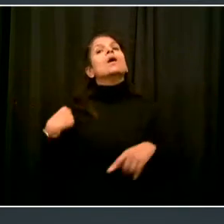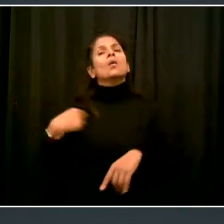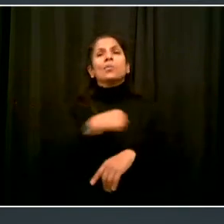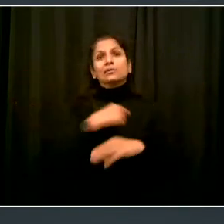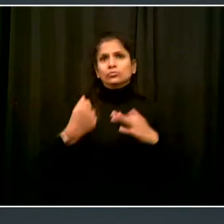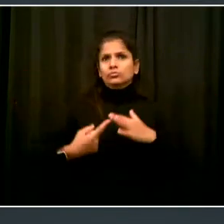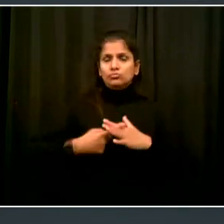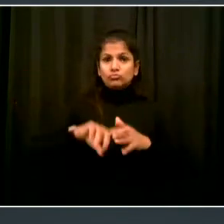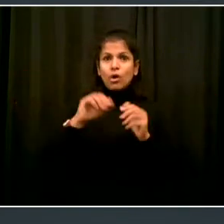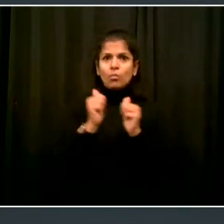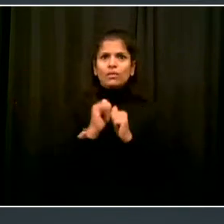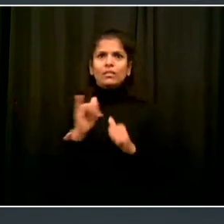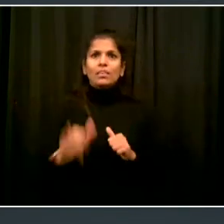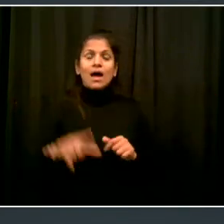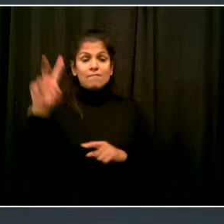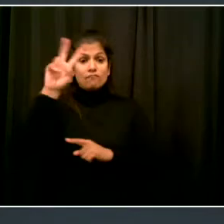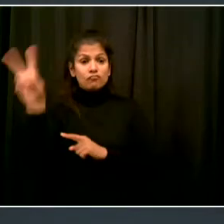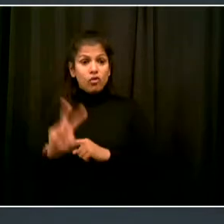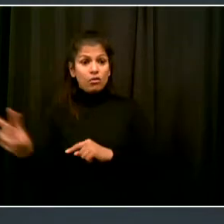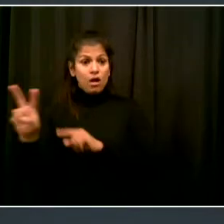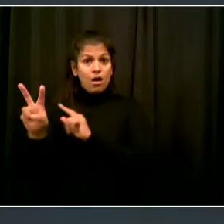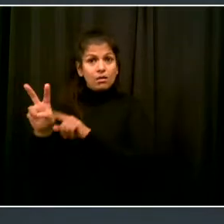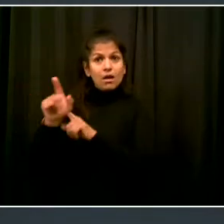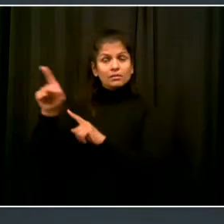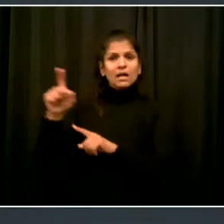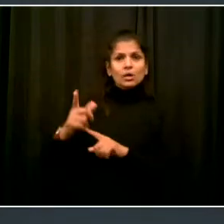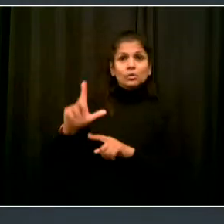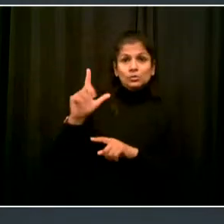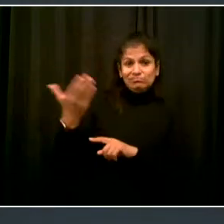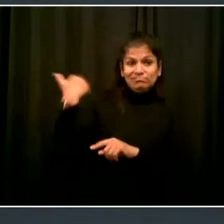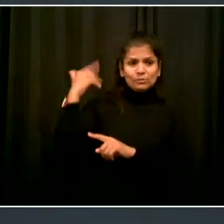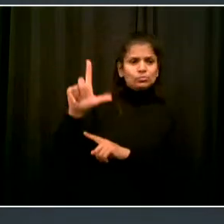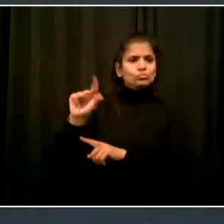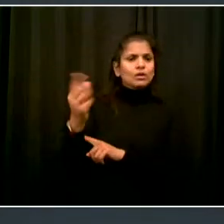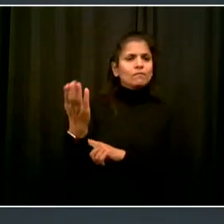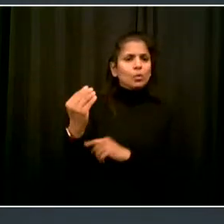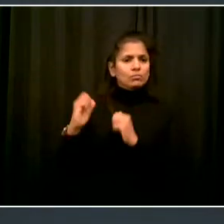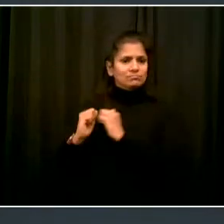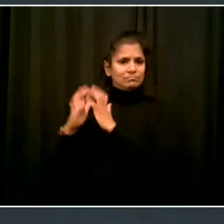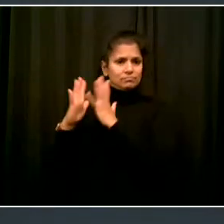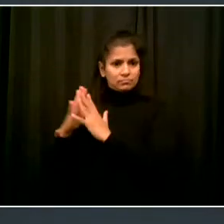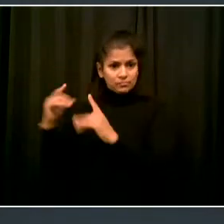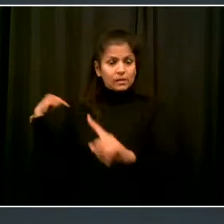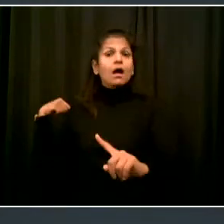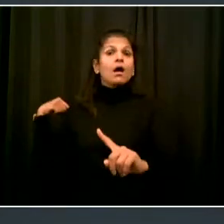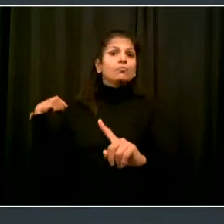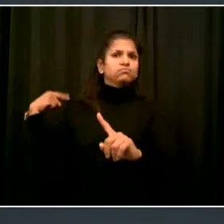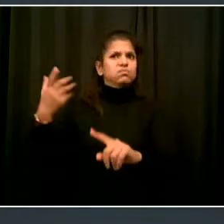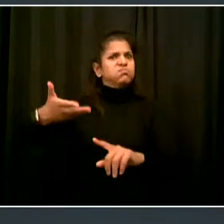AND SO IN 2014, THE CITY BEGAN THESE PROCEEDINGS AAAIGAIGTNS VERIZON BECAUSE VERIZON HAD